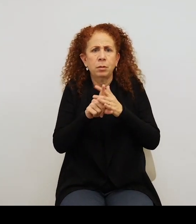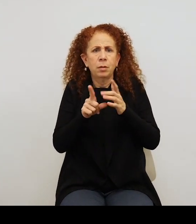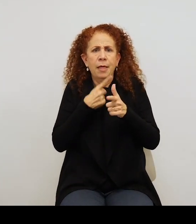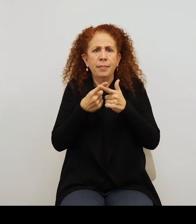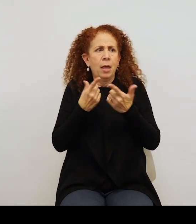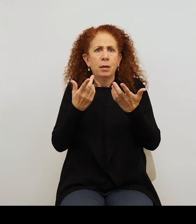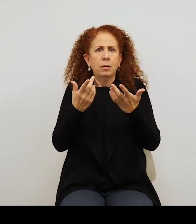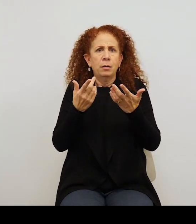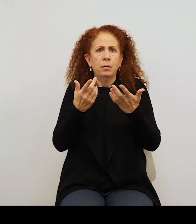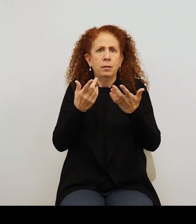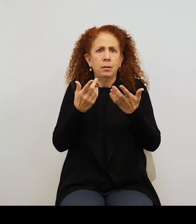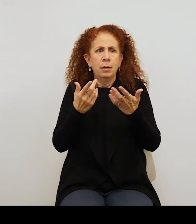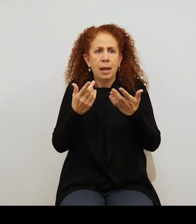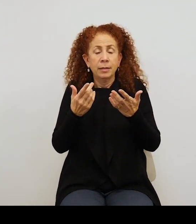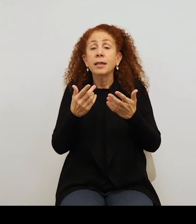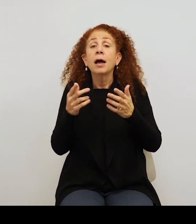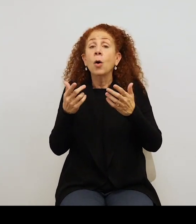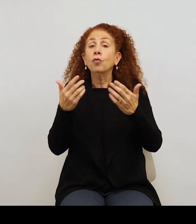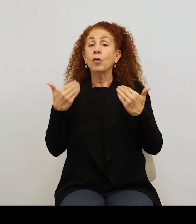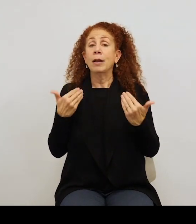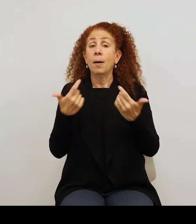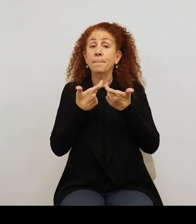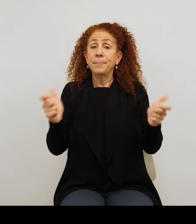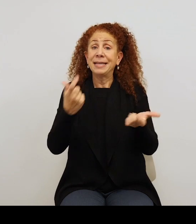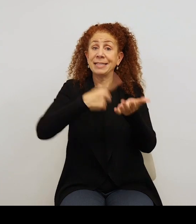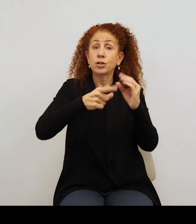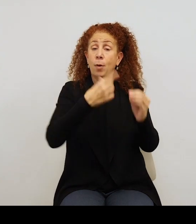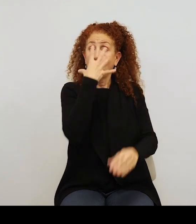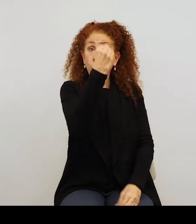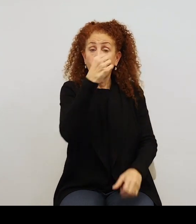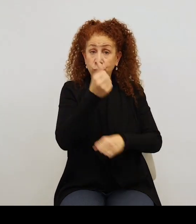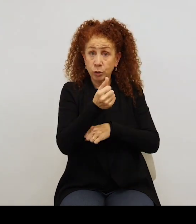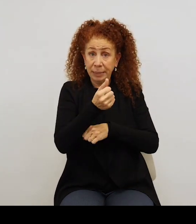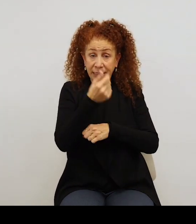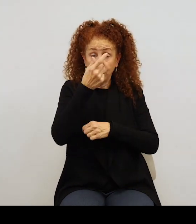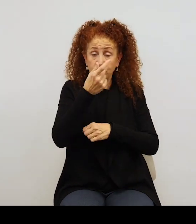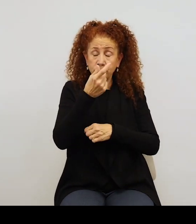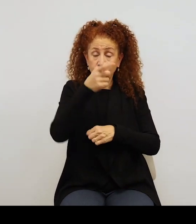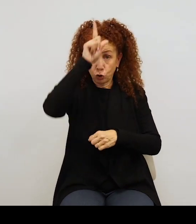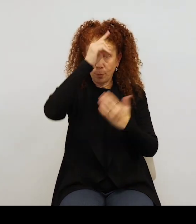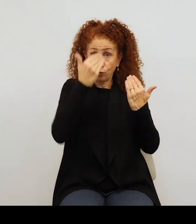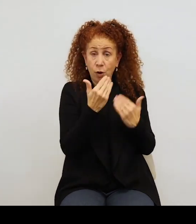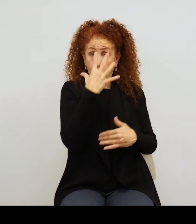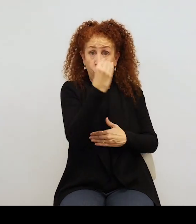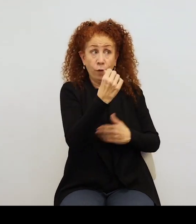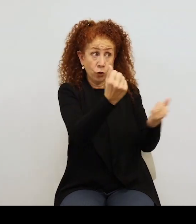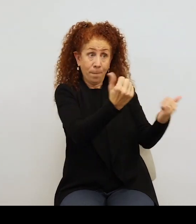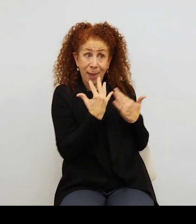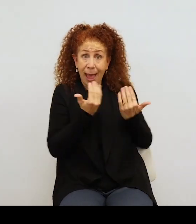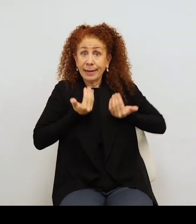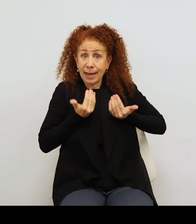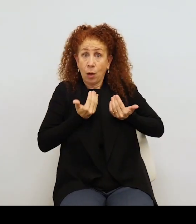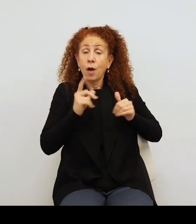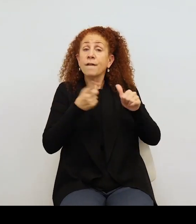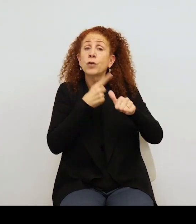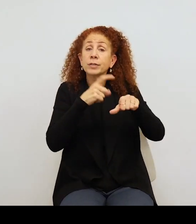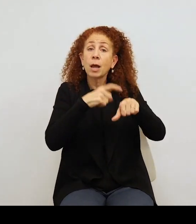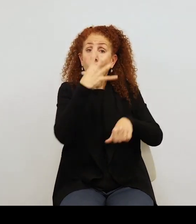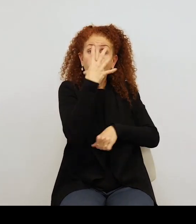we have this big discussion about wolves in Germany right now, wolves returning and the first times wolves have taken sheep.